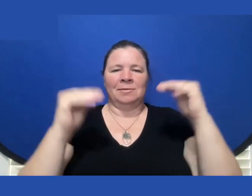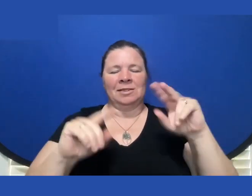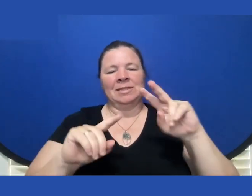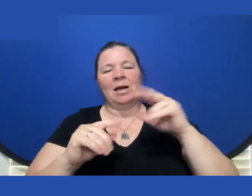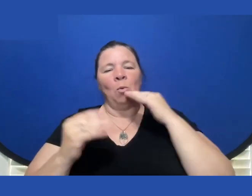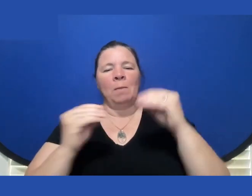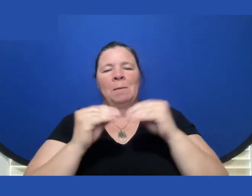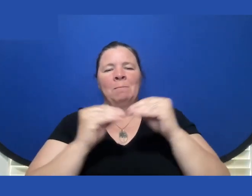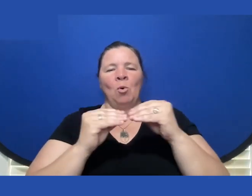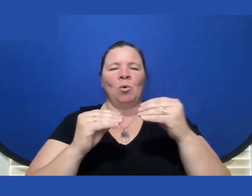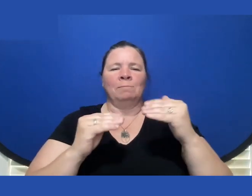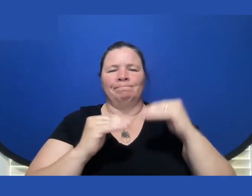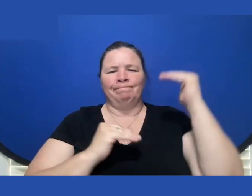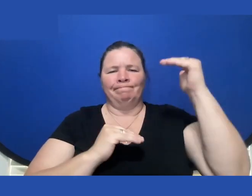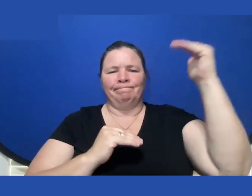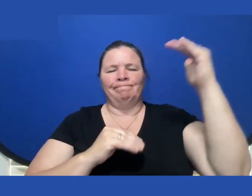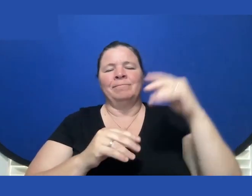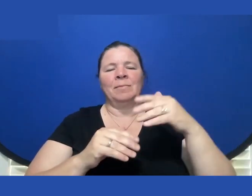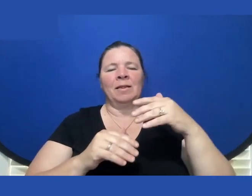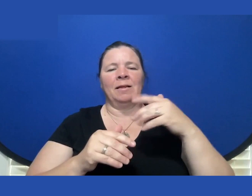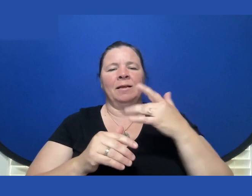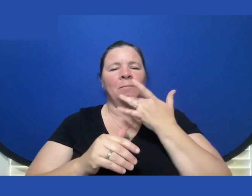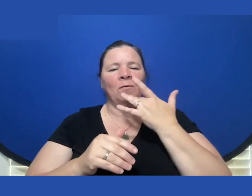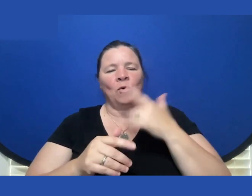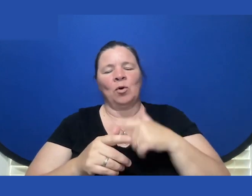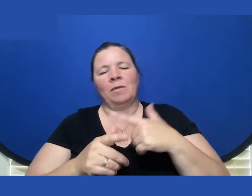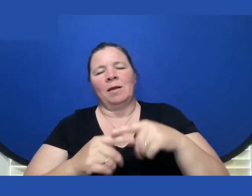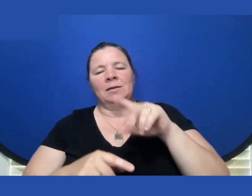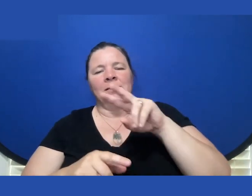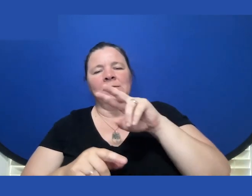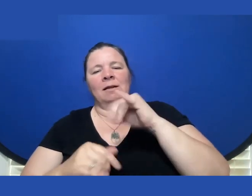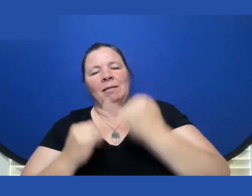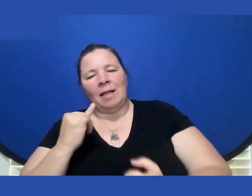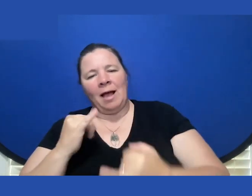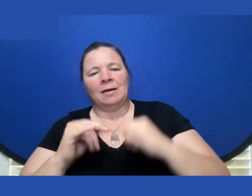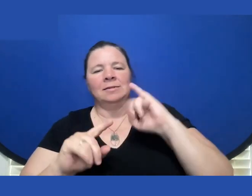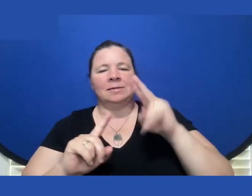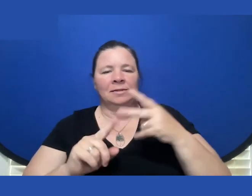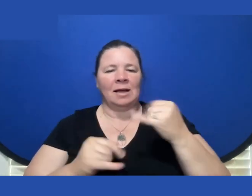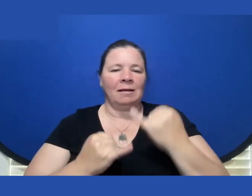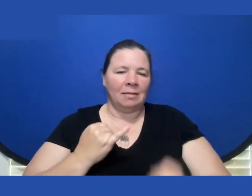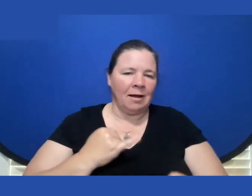but I'm happy to be included. So, as you mentioned before, a Veteran, you're a founder of this company.